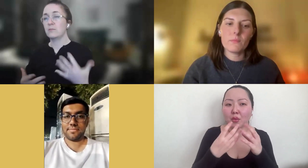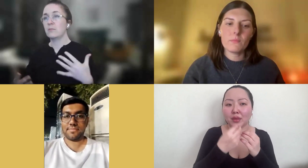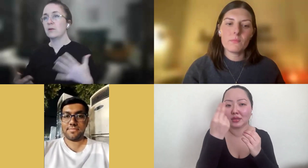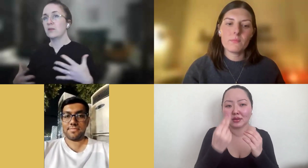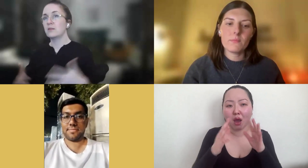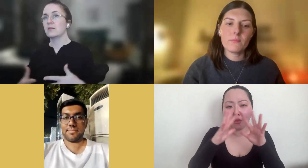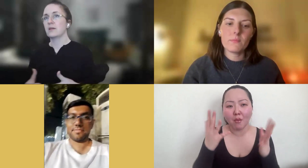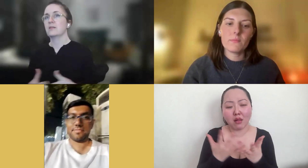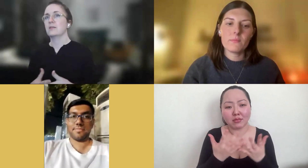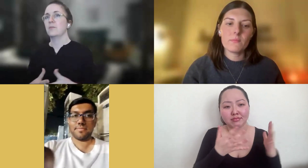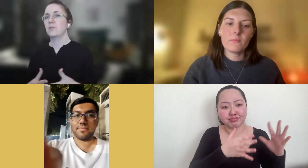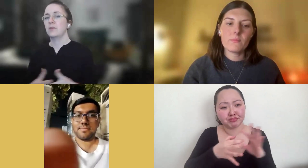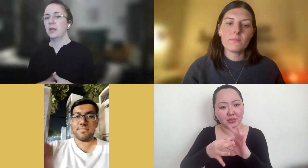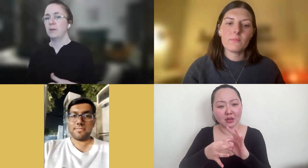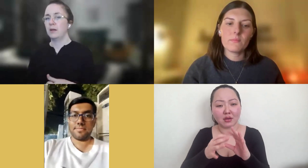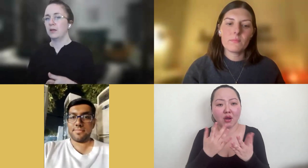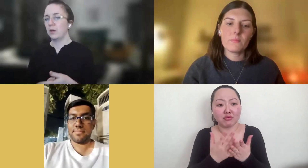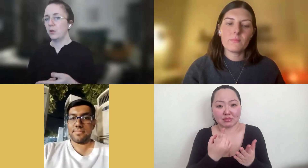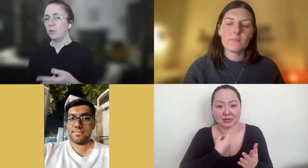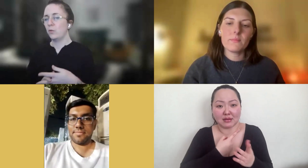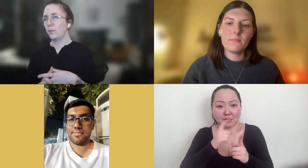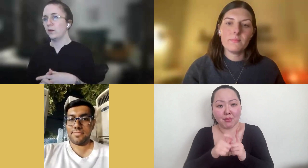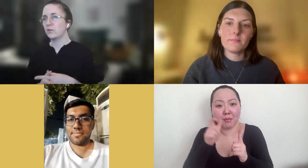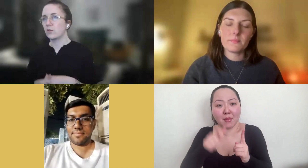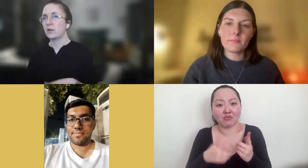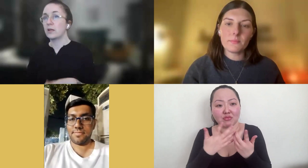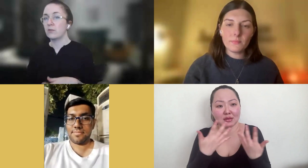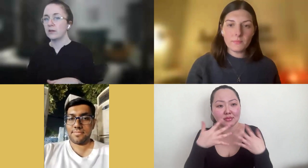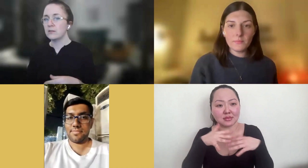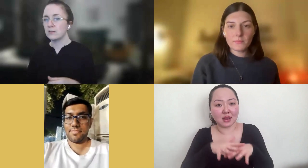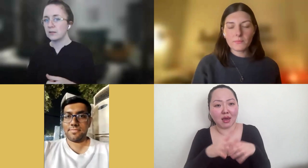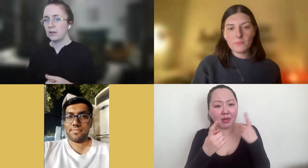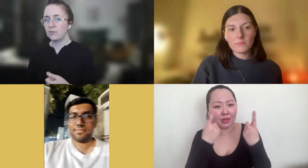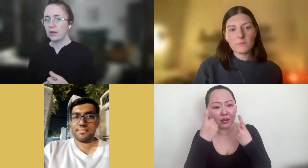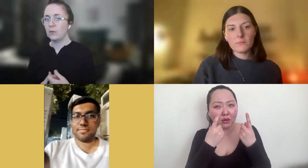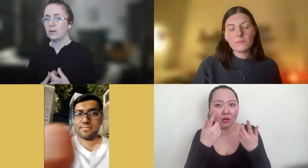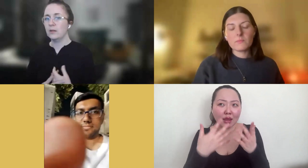the intersection sometimes it is thinking about who has been historically erased and left out.